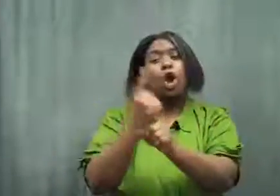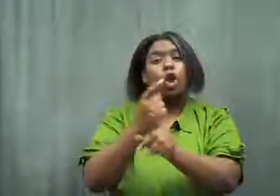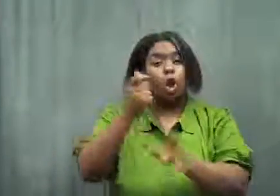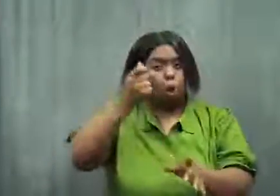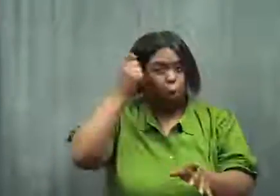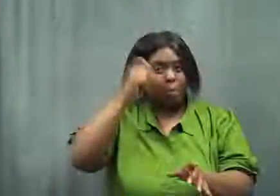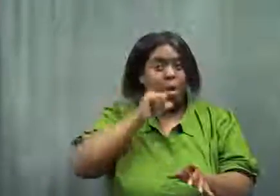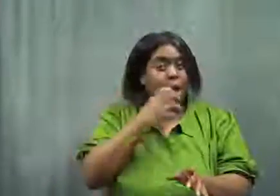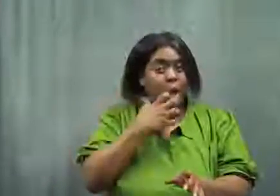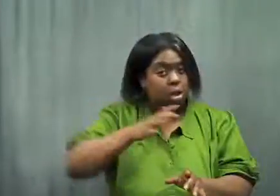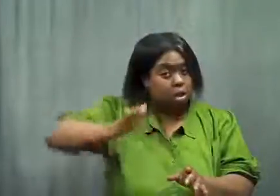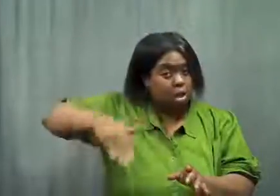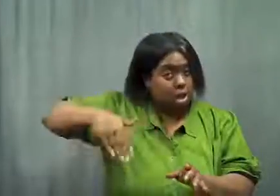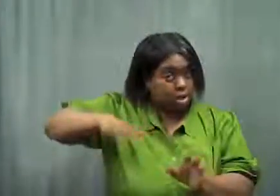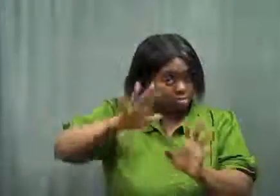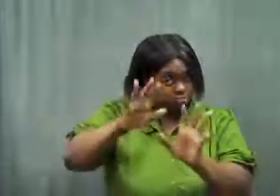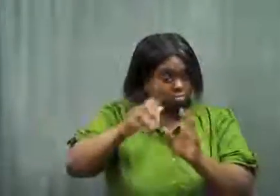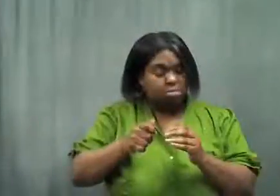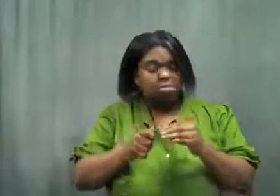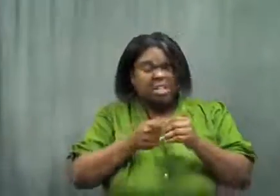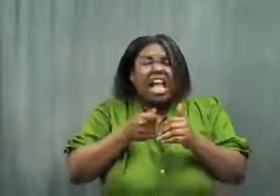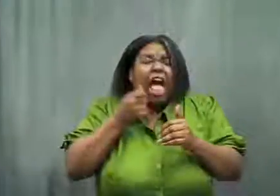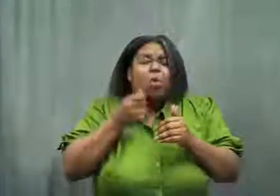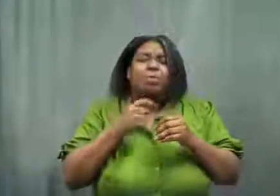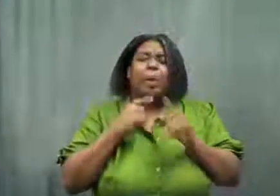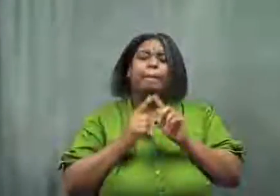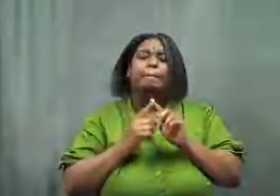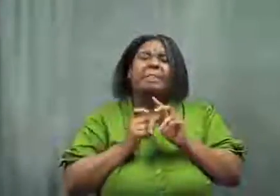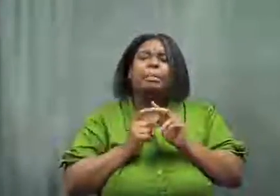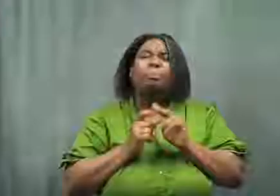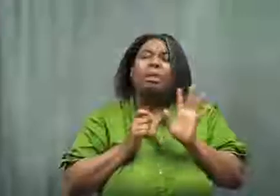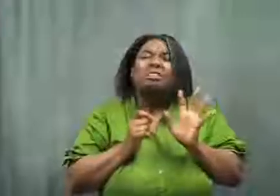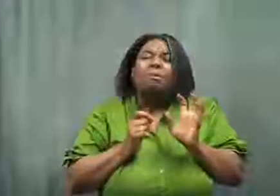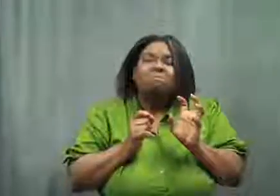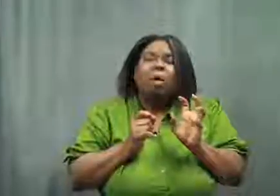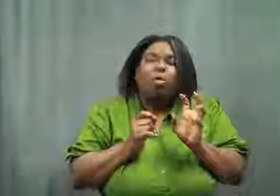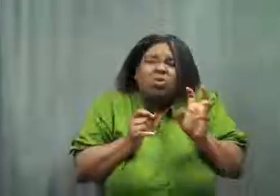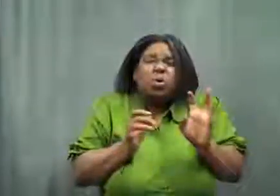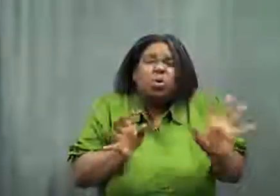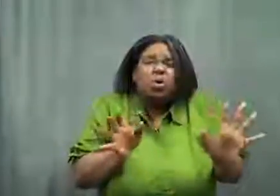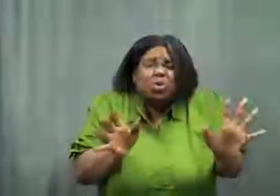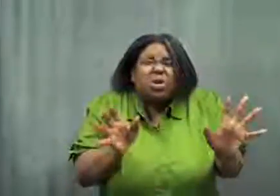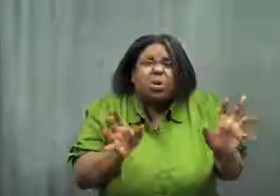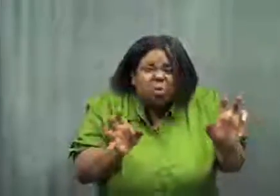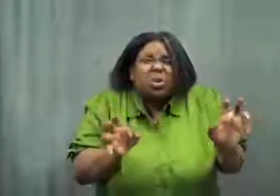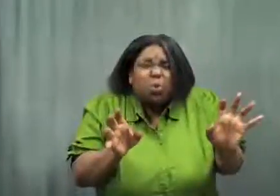She was using a regular comb, not a hot comb, see? Oooch.. that hurt, I felt the hair go ping! Ping! as it got pulled out.